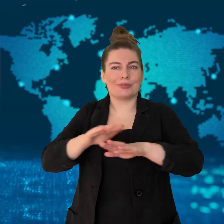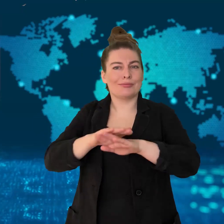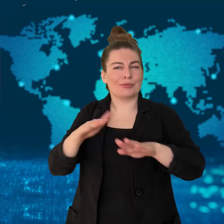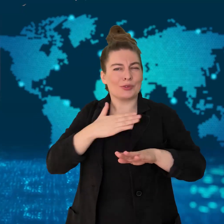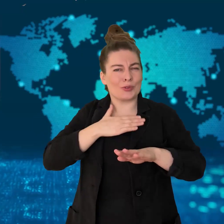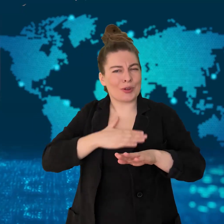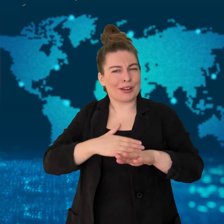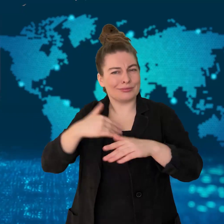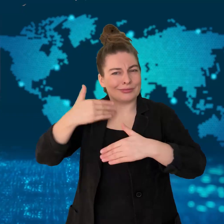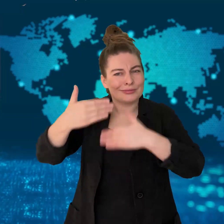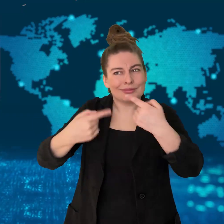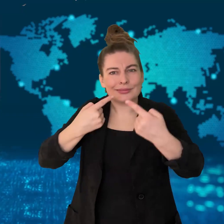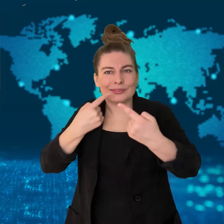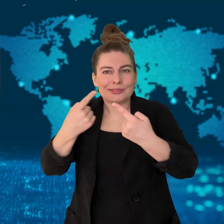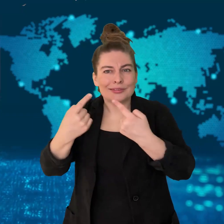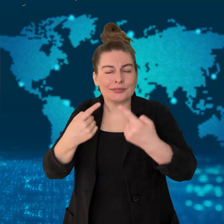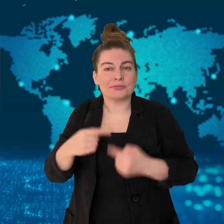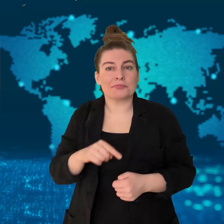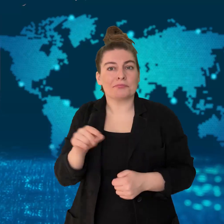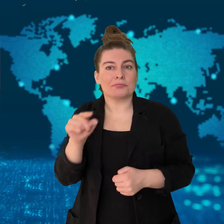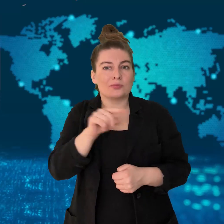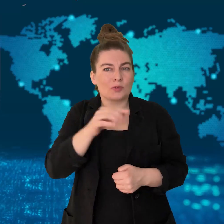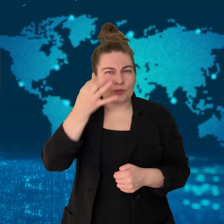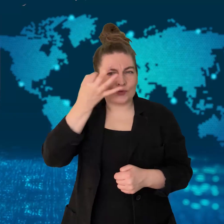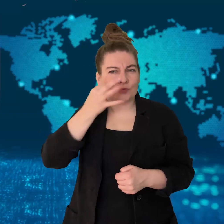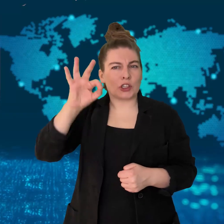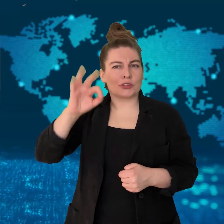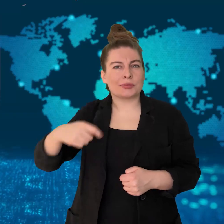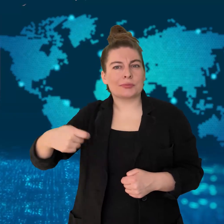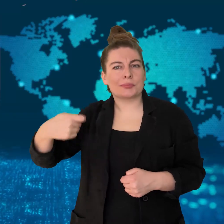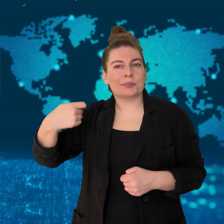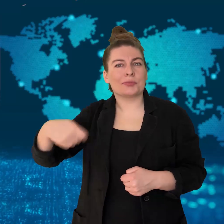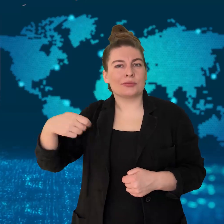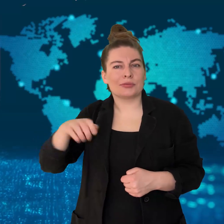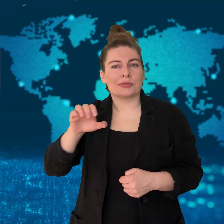that a ceasefire be upheld when it finally takes place.